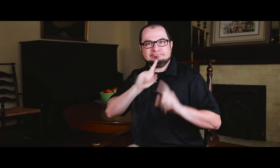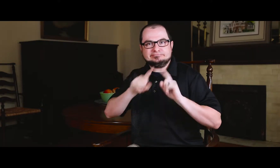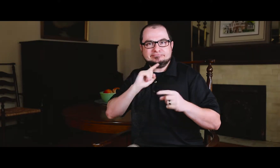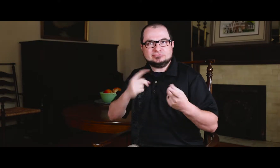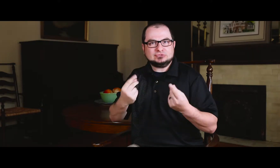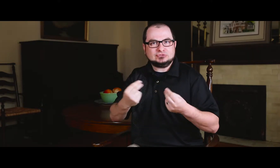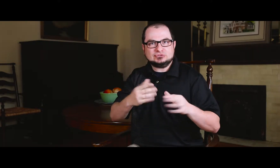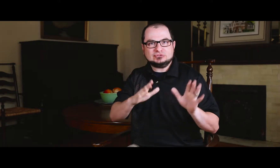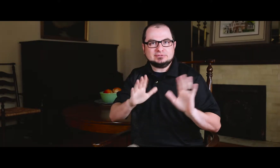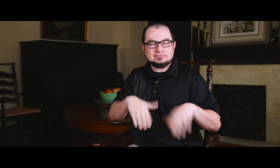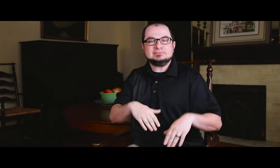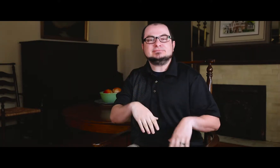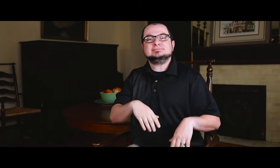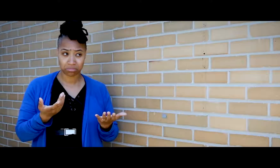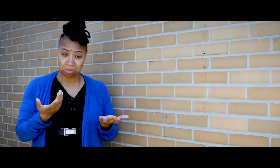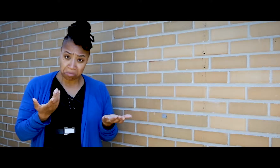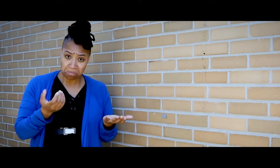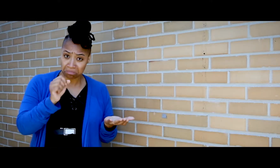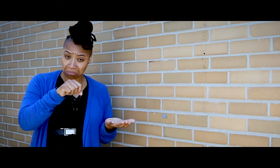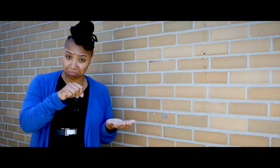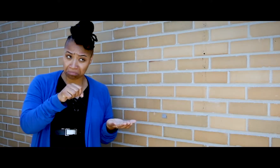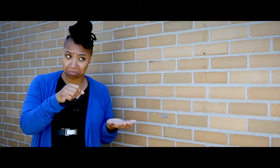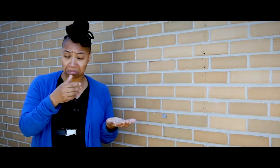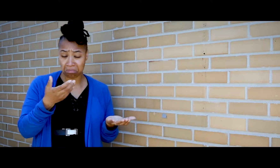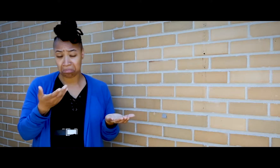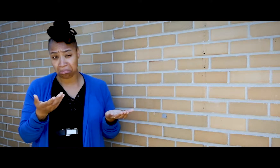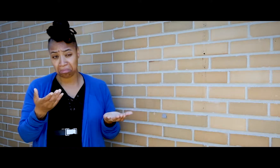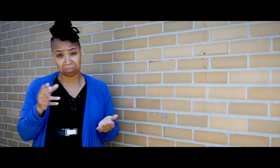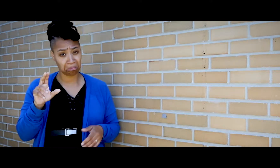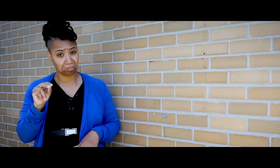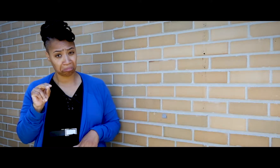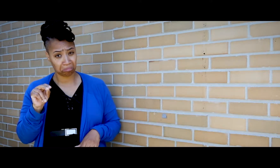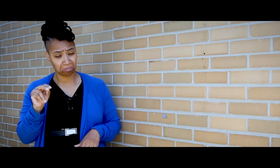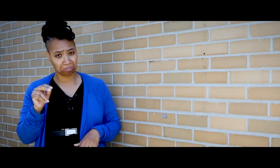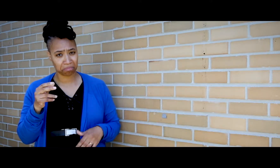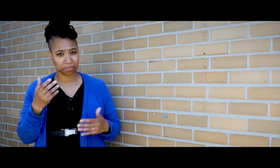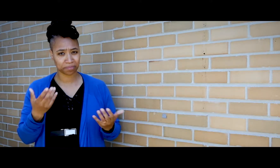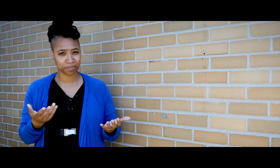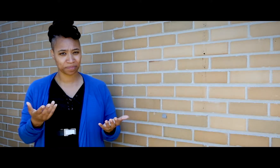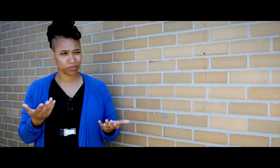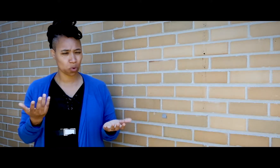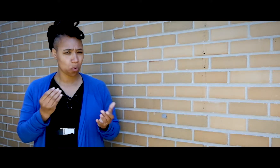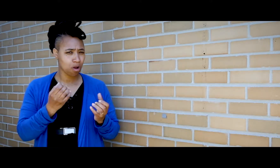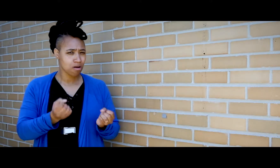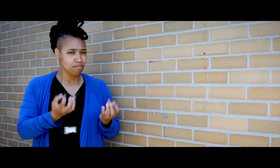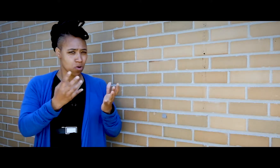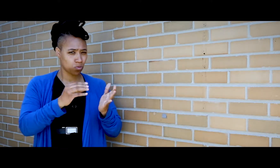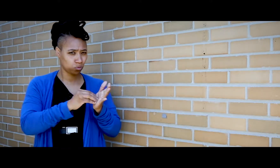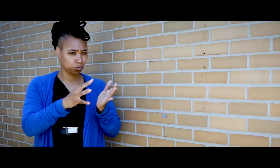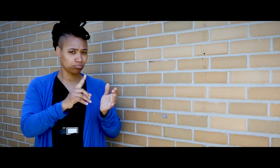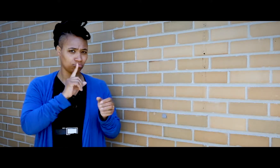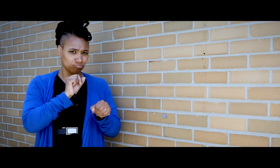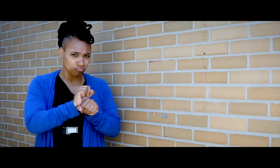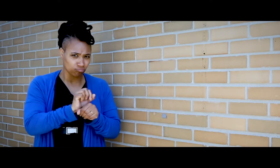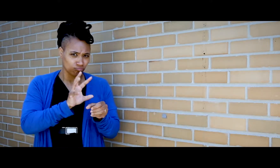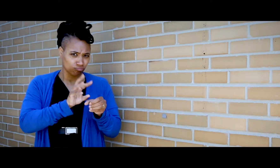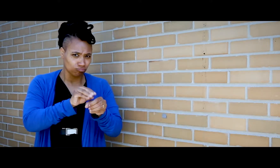barked out the instructions. There is variation in the responses to having access to after-school opportunities, but how many deaf students are currently